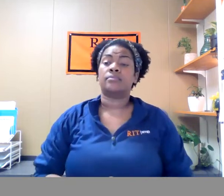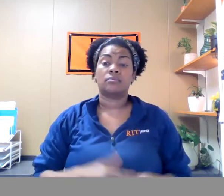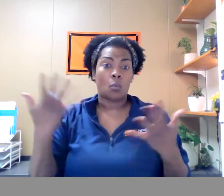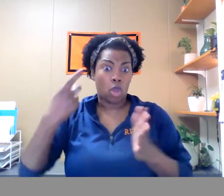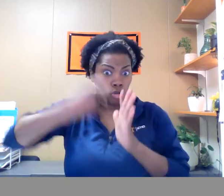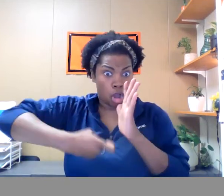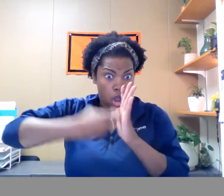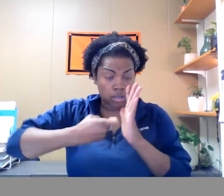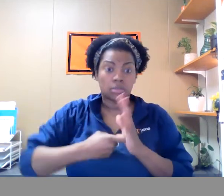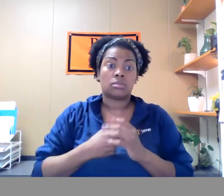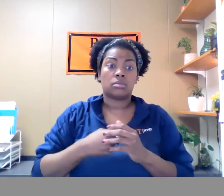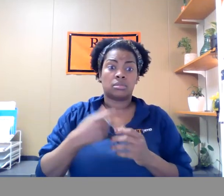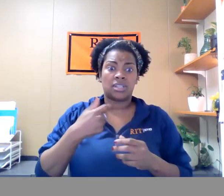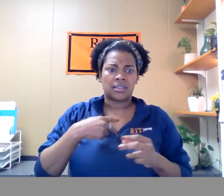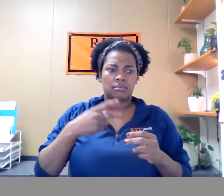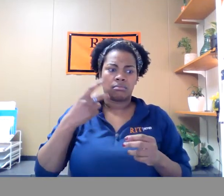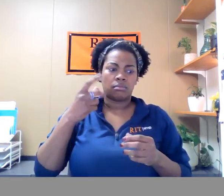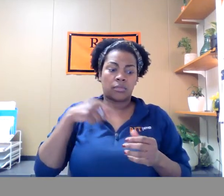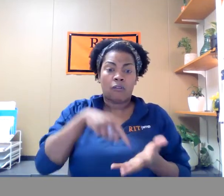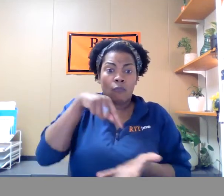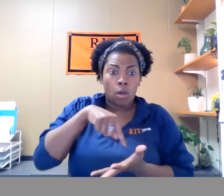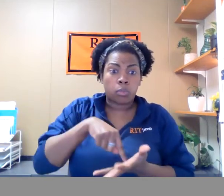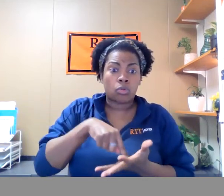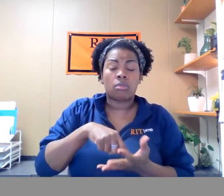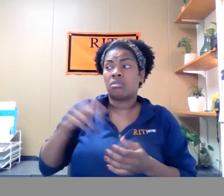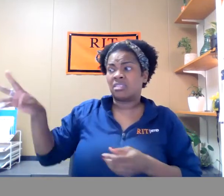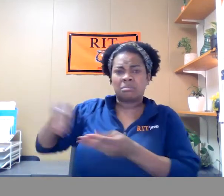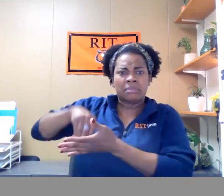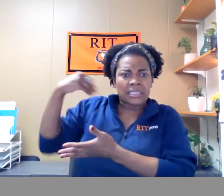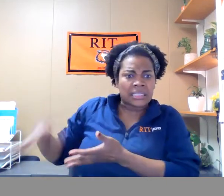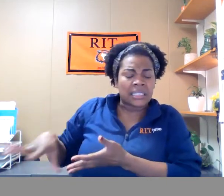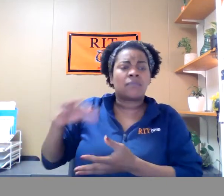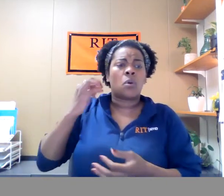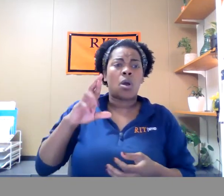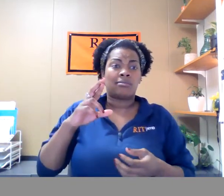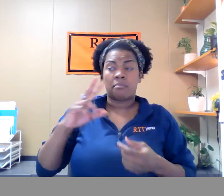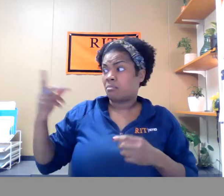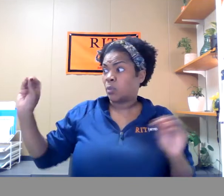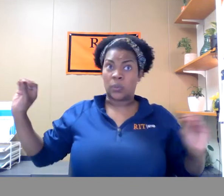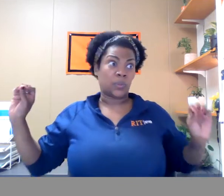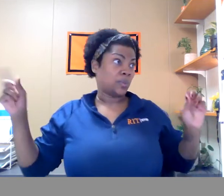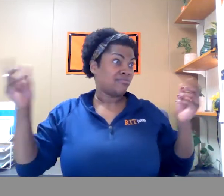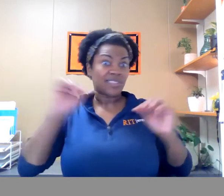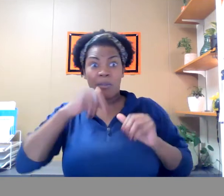that you may have with the previous presentation, you can iron that out in this one.